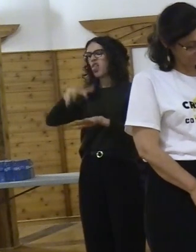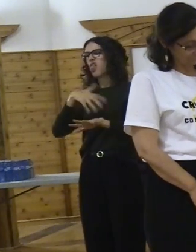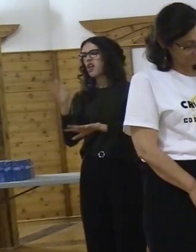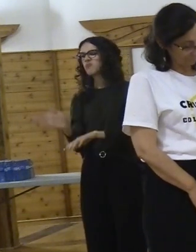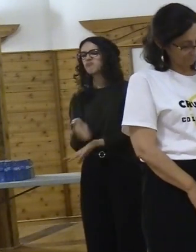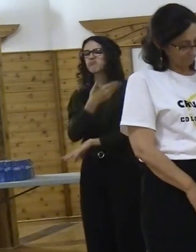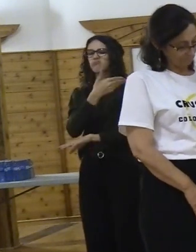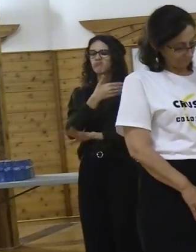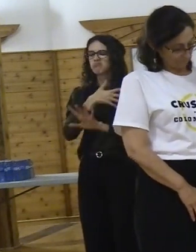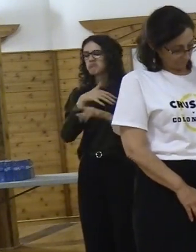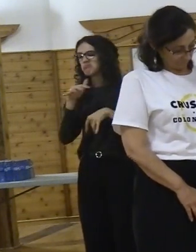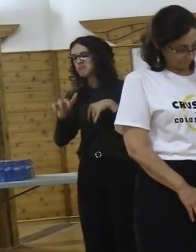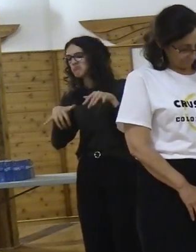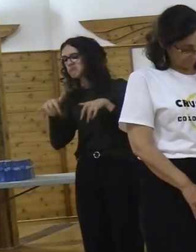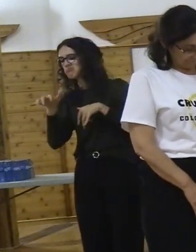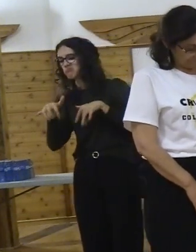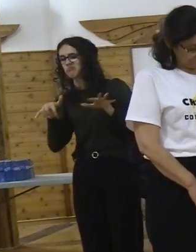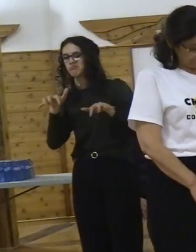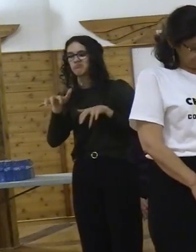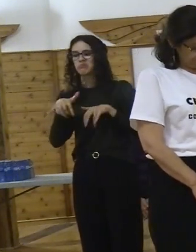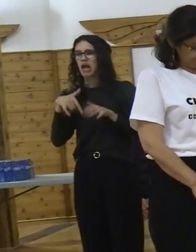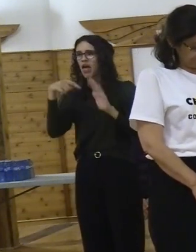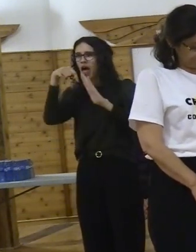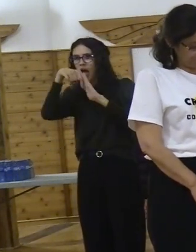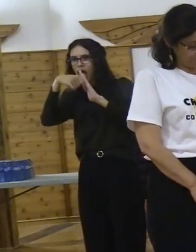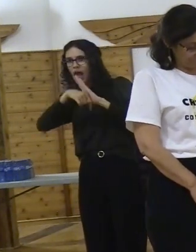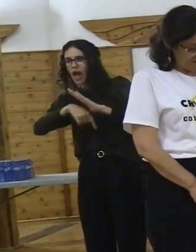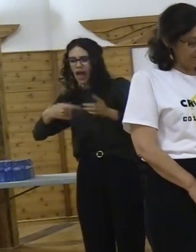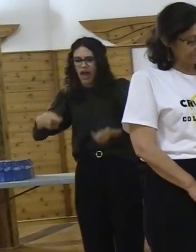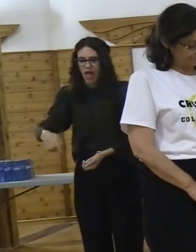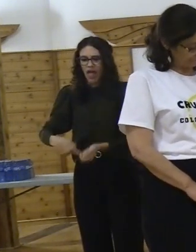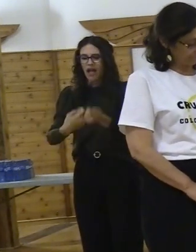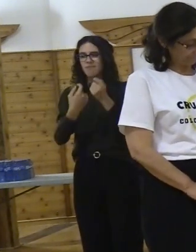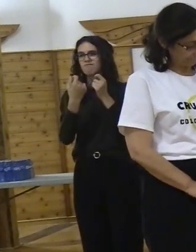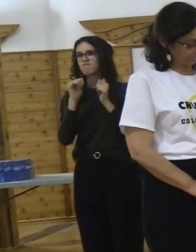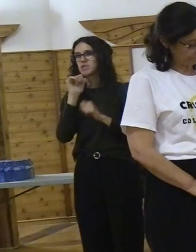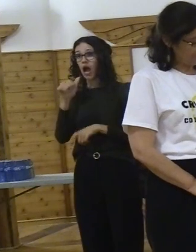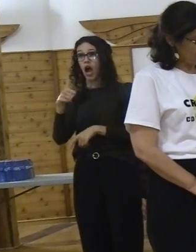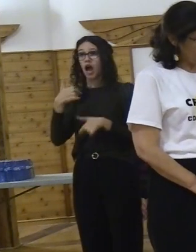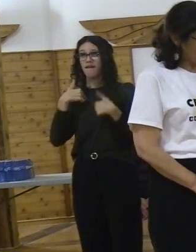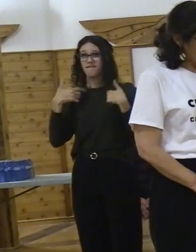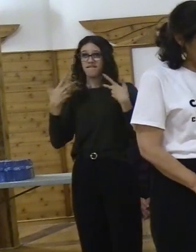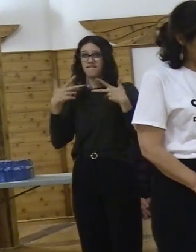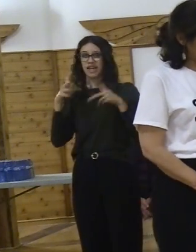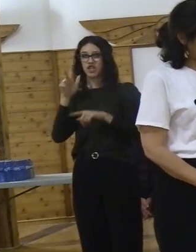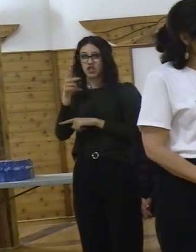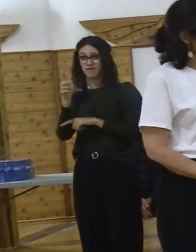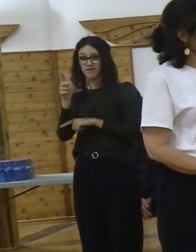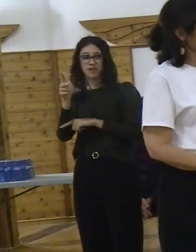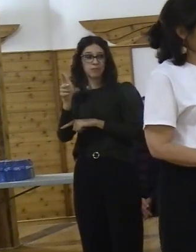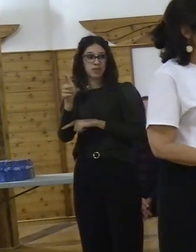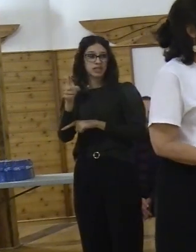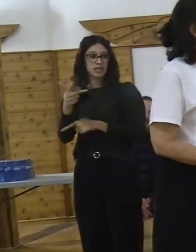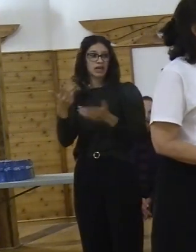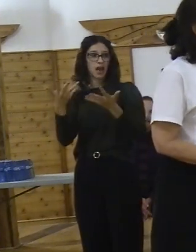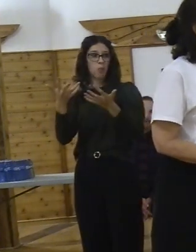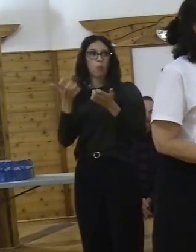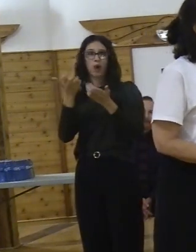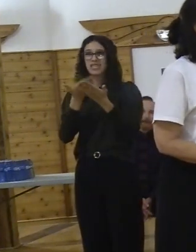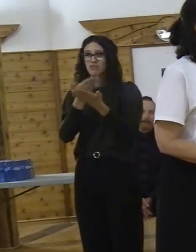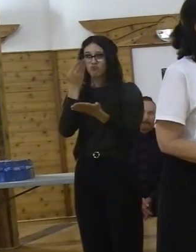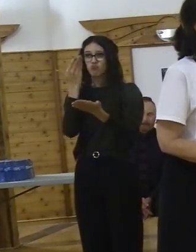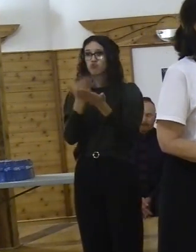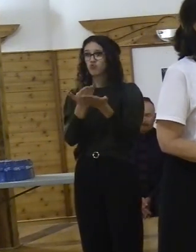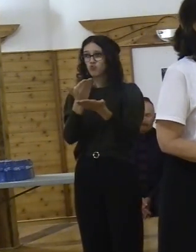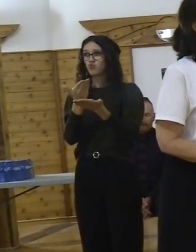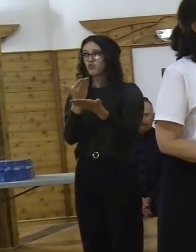I have, I recorded them. Like I wanted evidence that they were doing something.